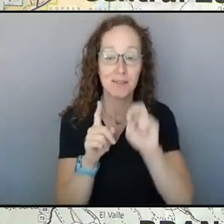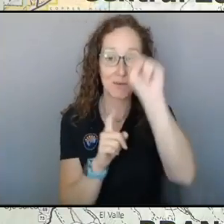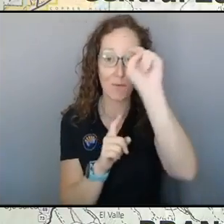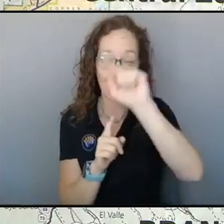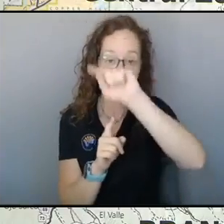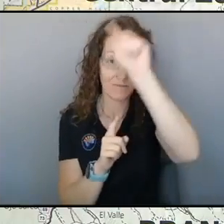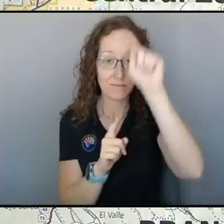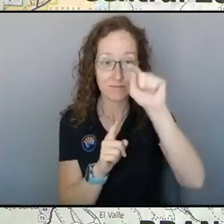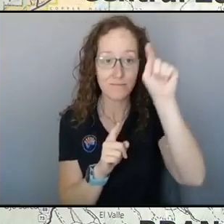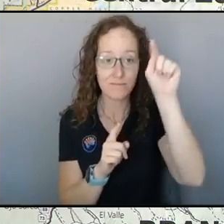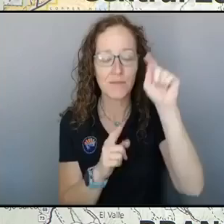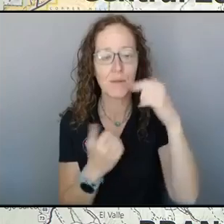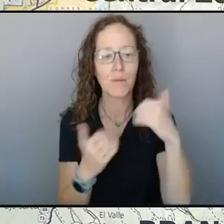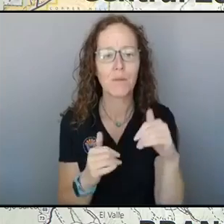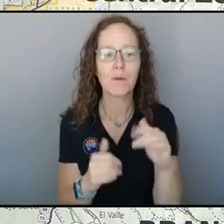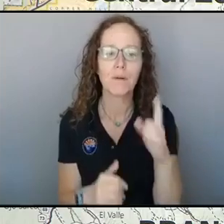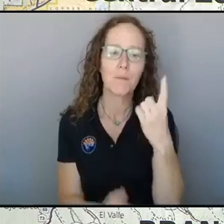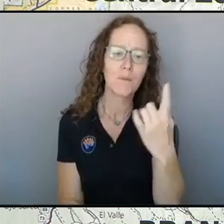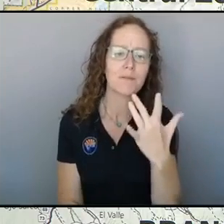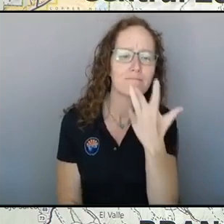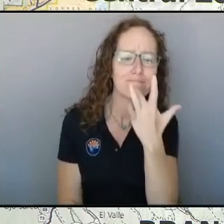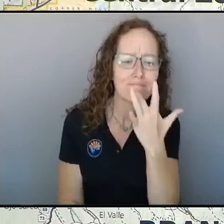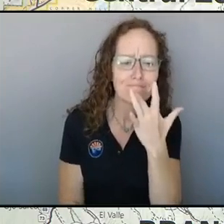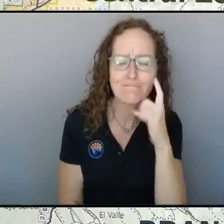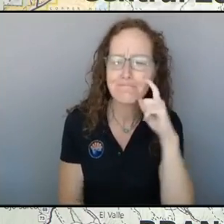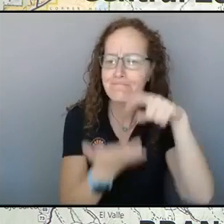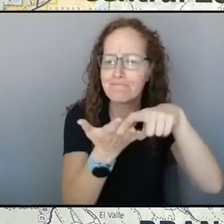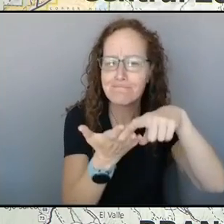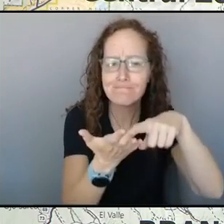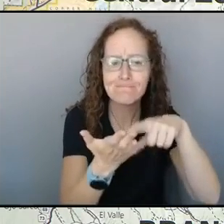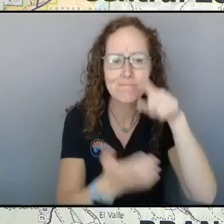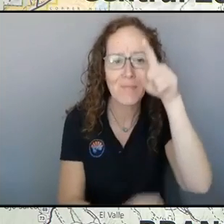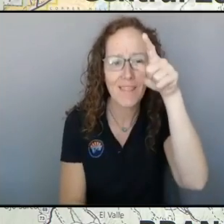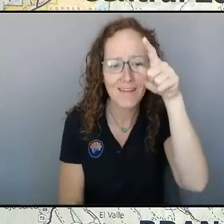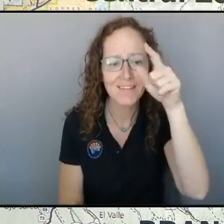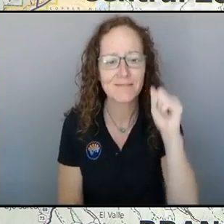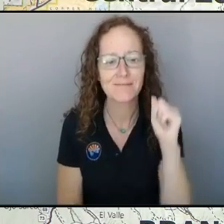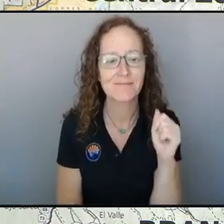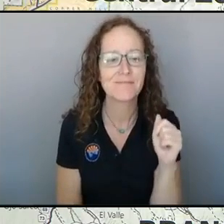favorite observations that I saw that they had 8% as their